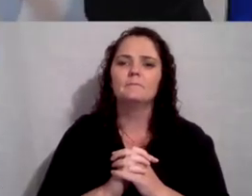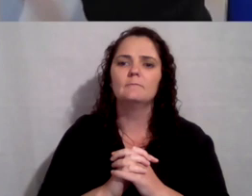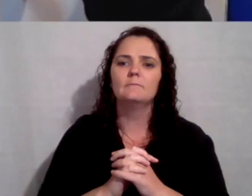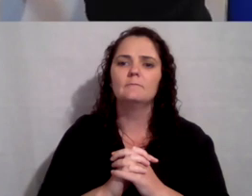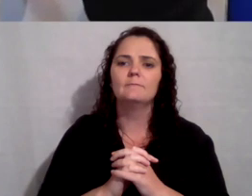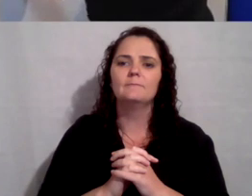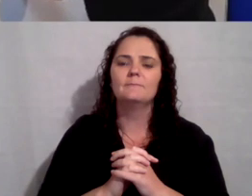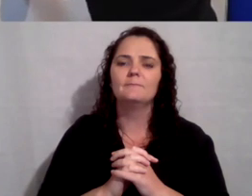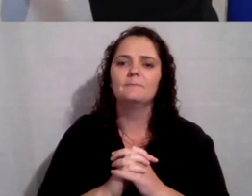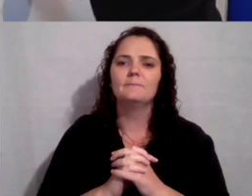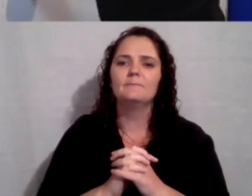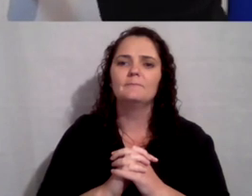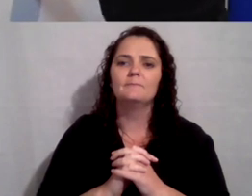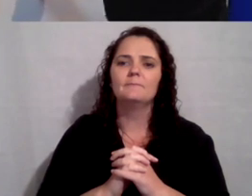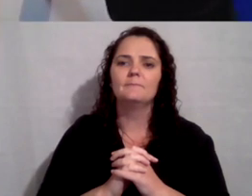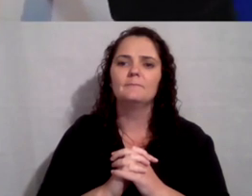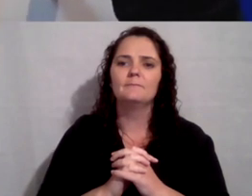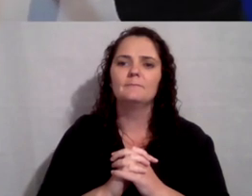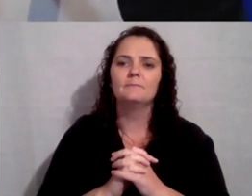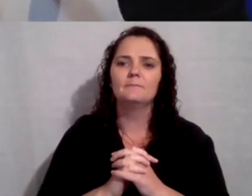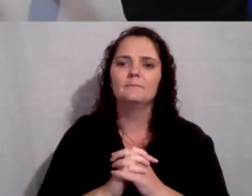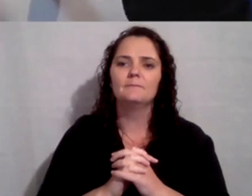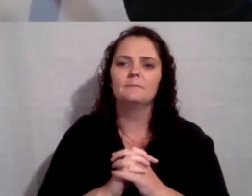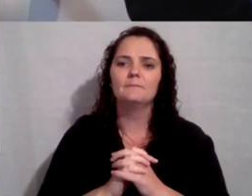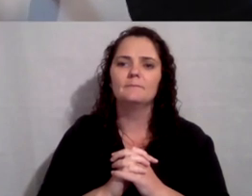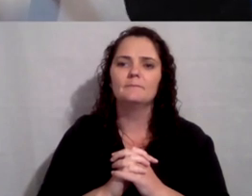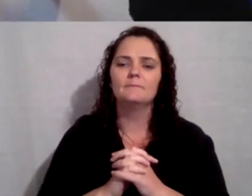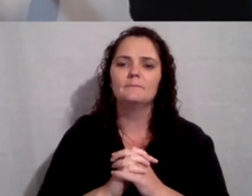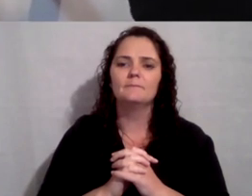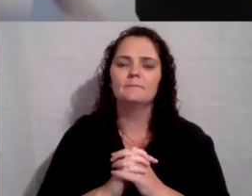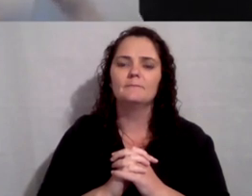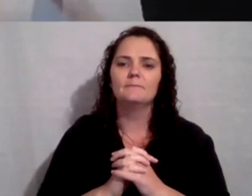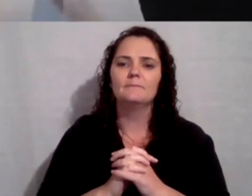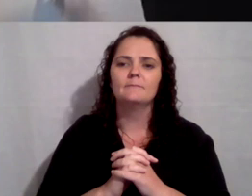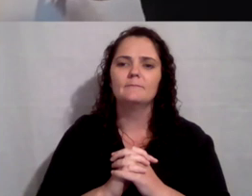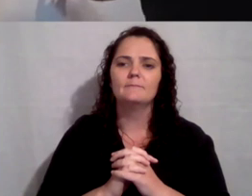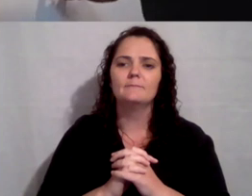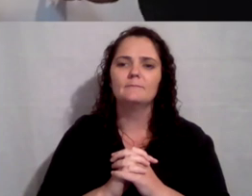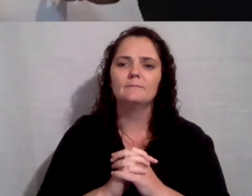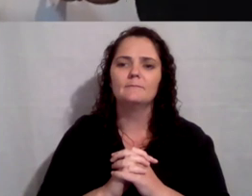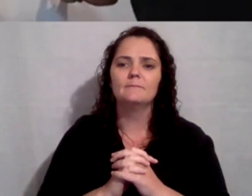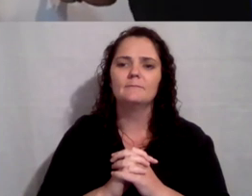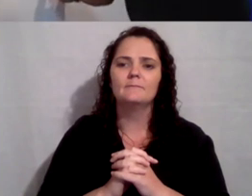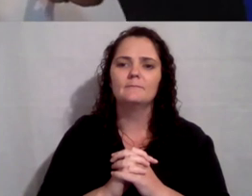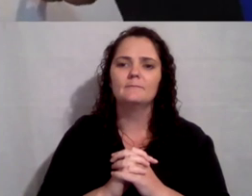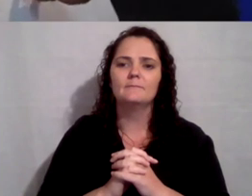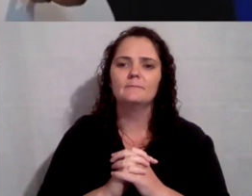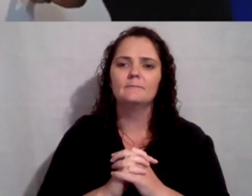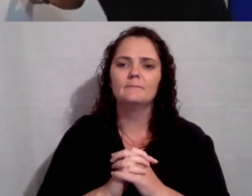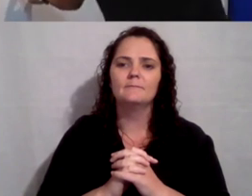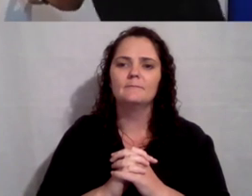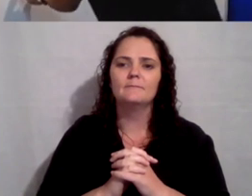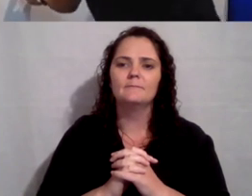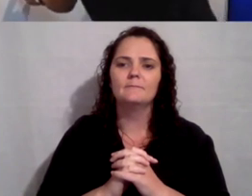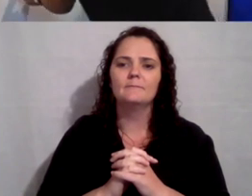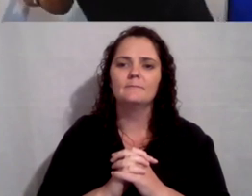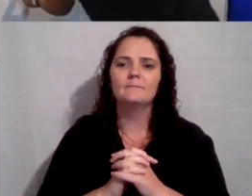for you to see at home.